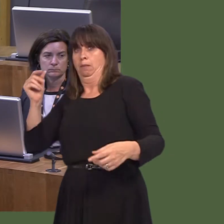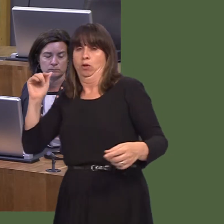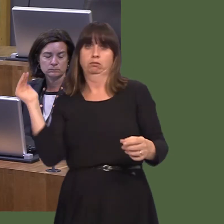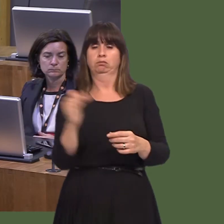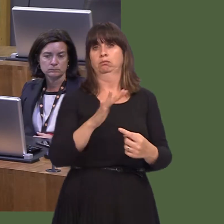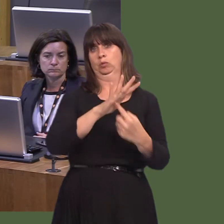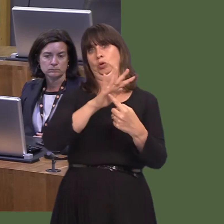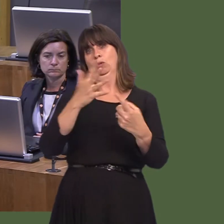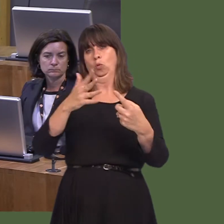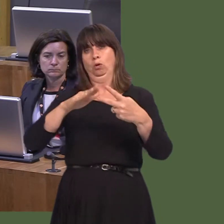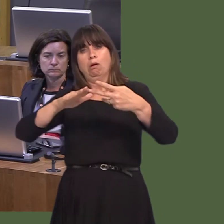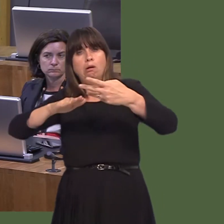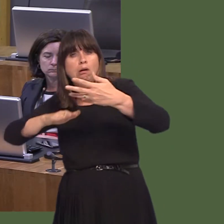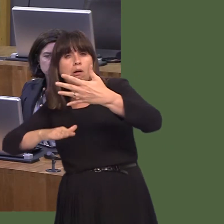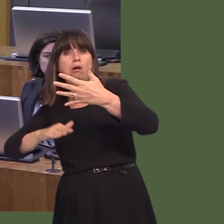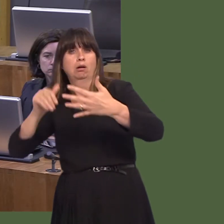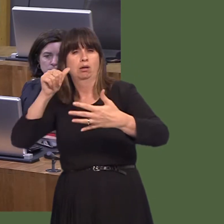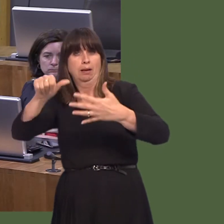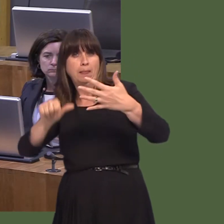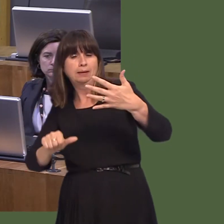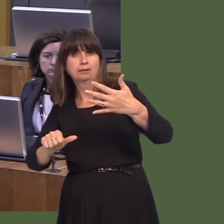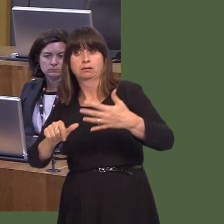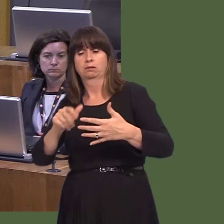concern that the chief ambulance services commissioner is currently overseeing a review